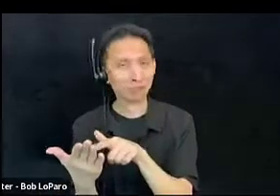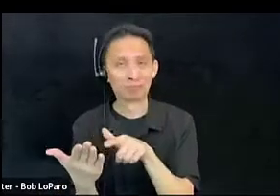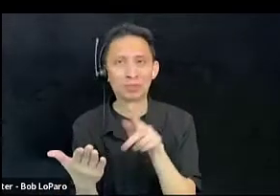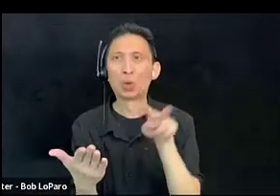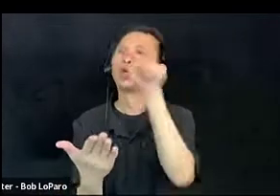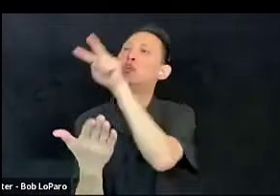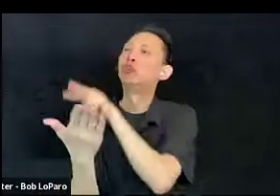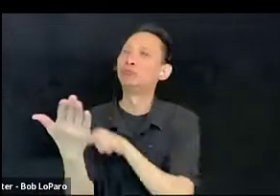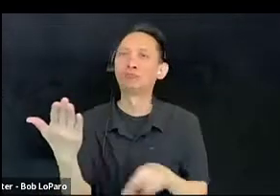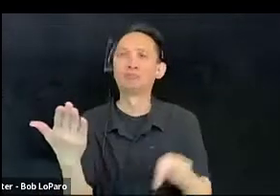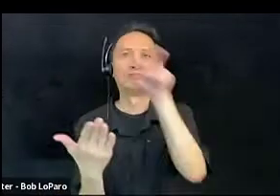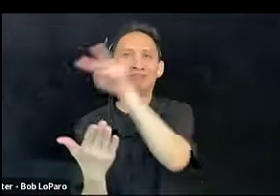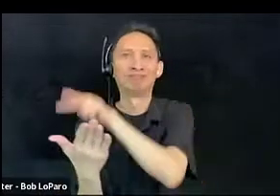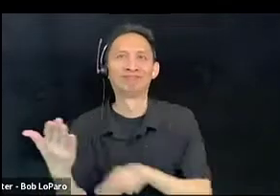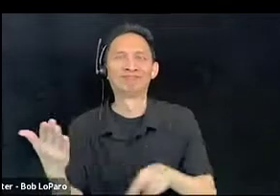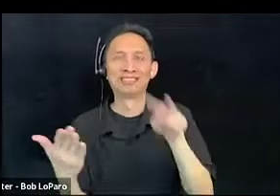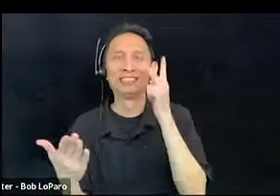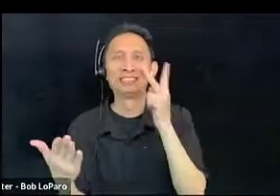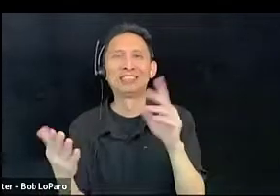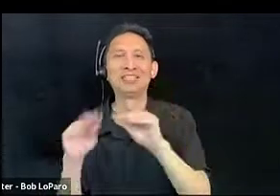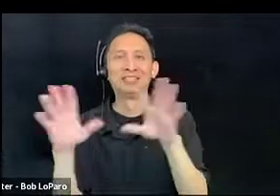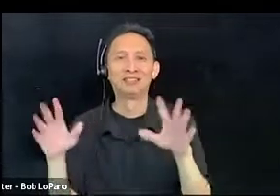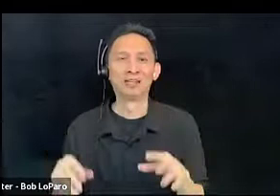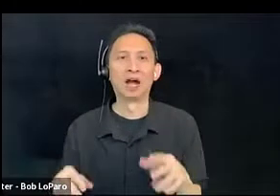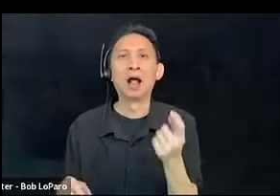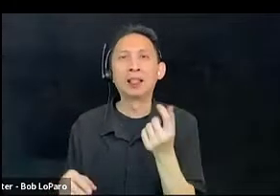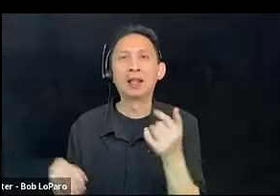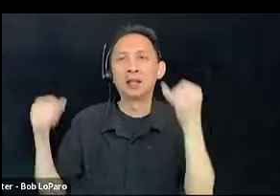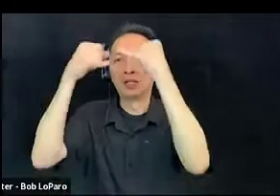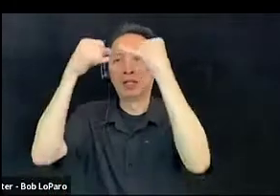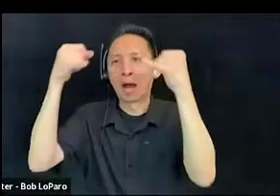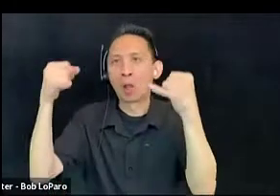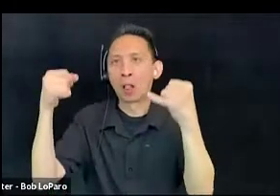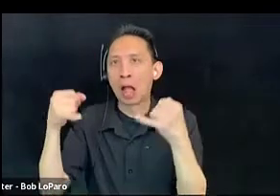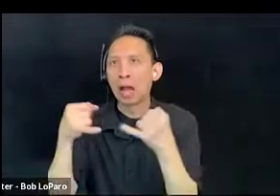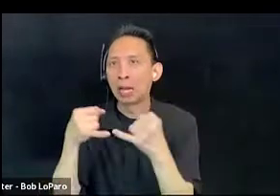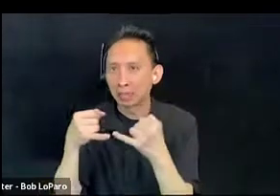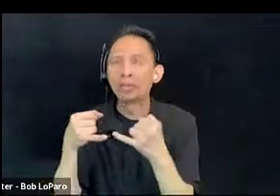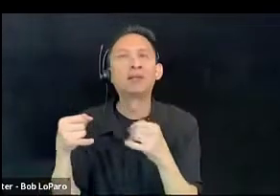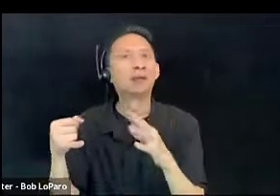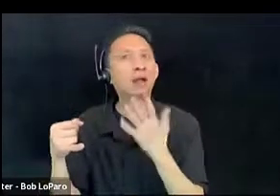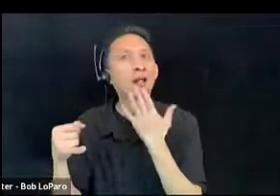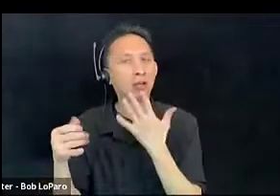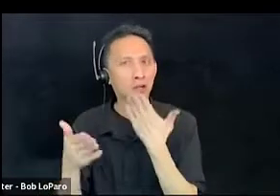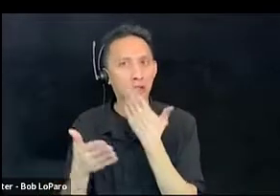So, a little bright color outline is good, but it's better to have the background be black.